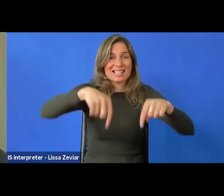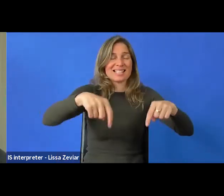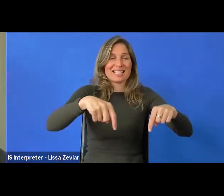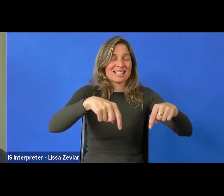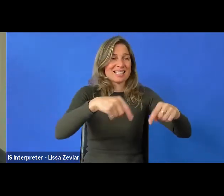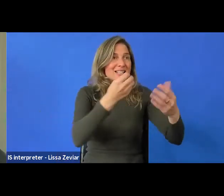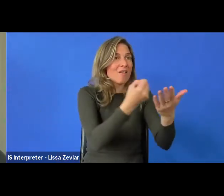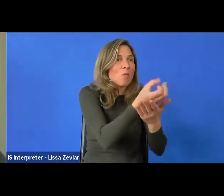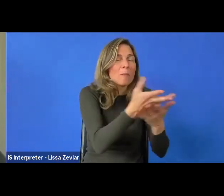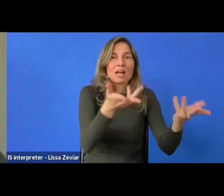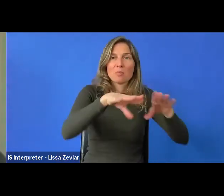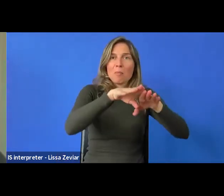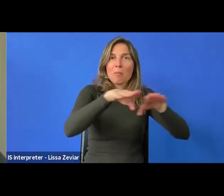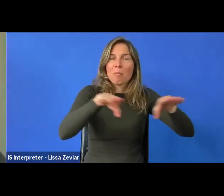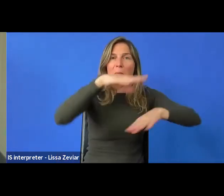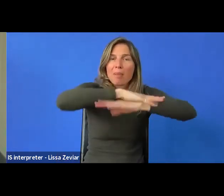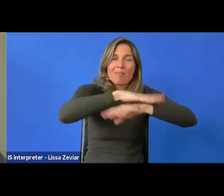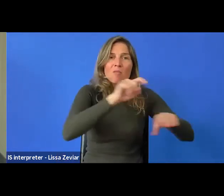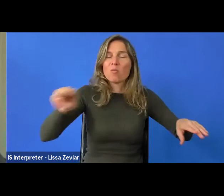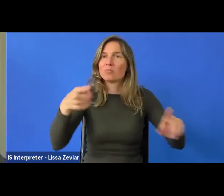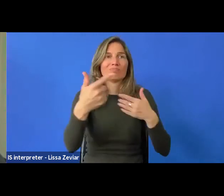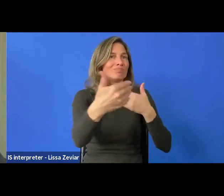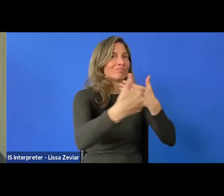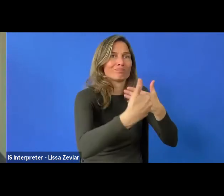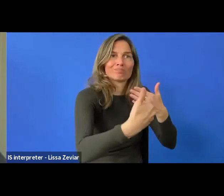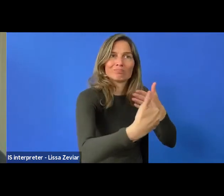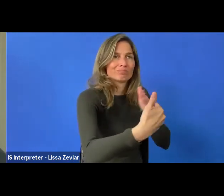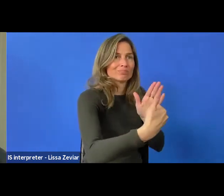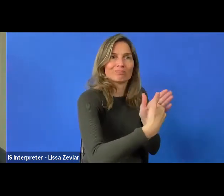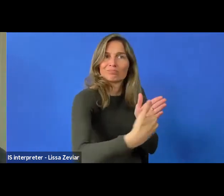But we also ask the organisations present here today